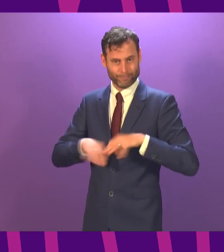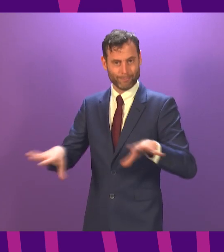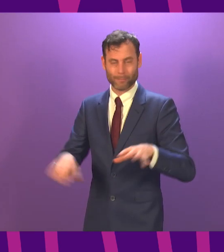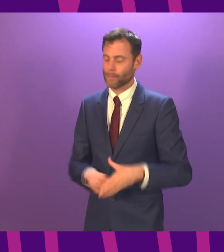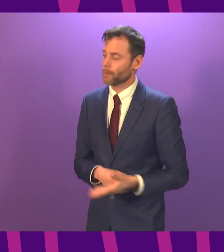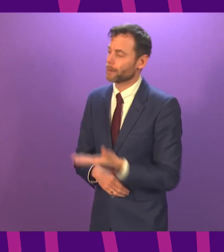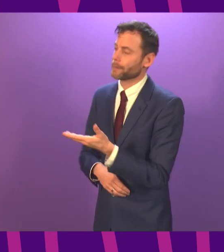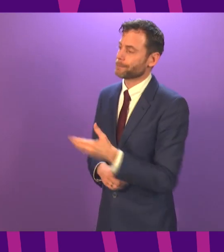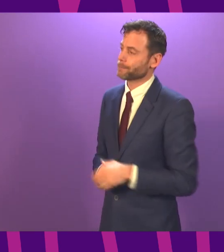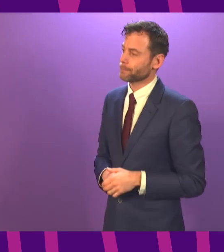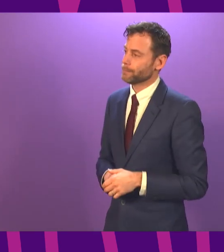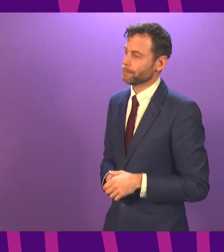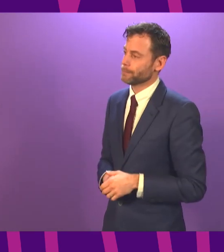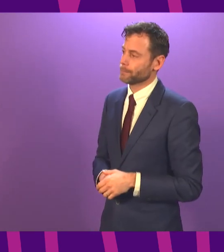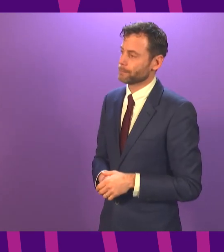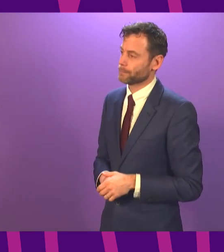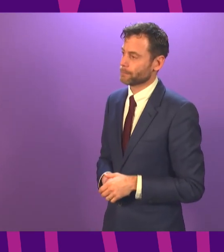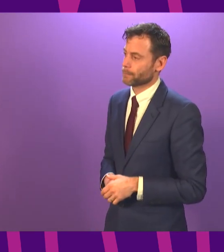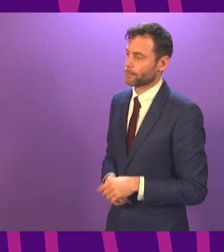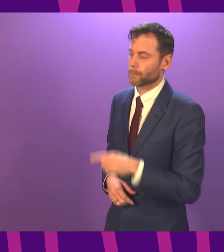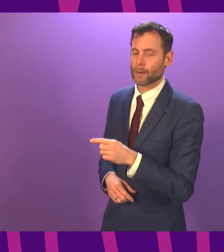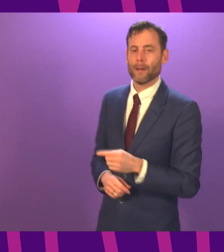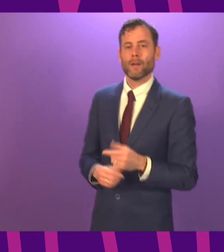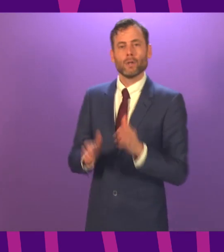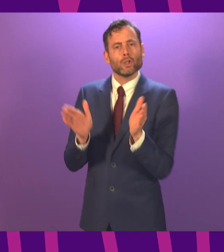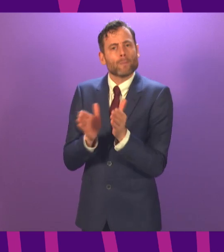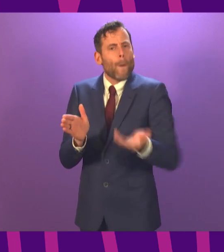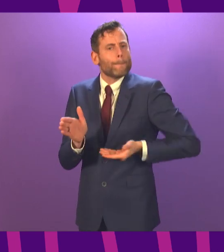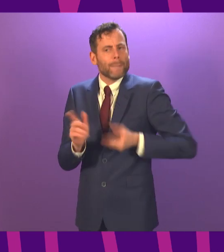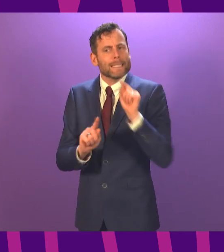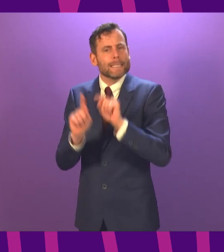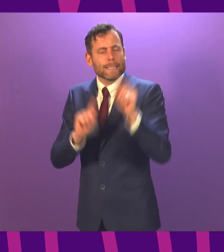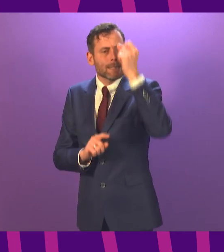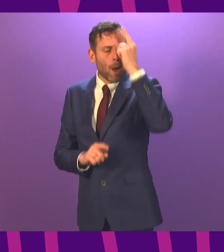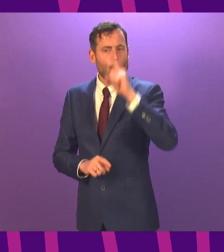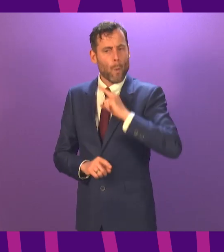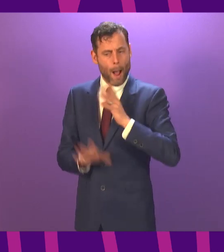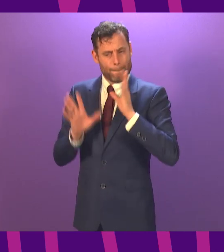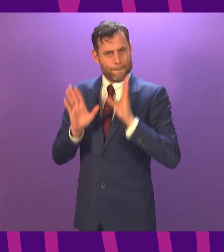Ruth Davidson: Most small businesses understand the need for the new restrictions. What they do not understand is why they, and the jobs that